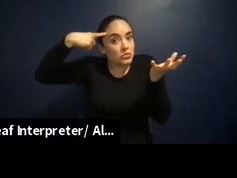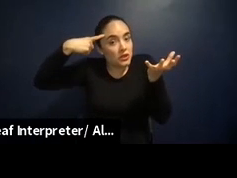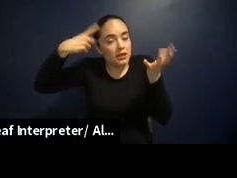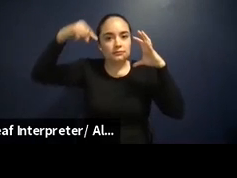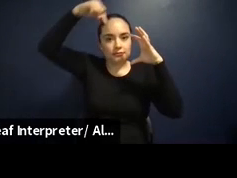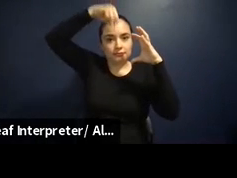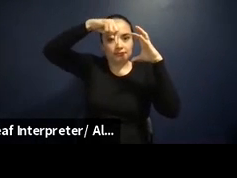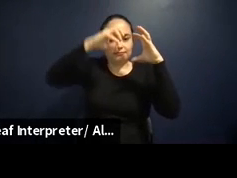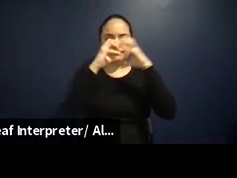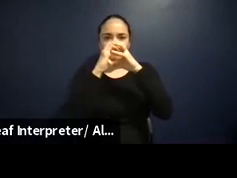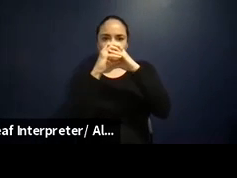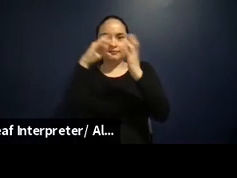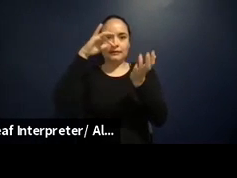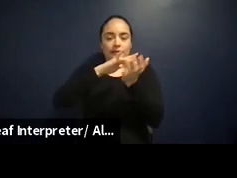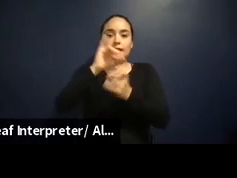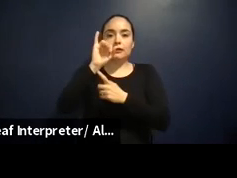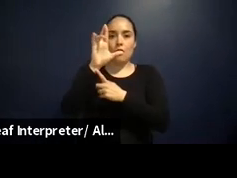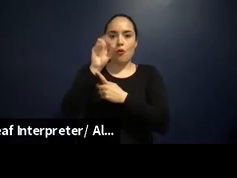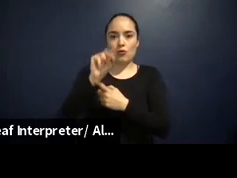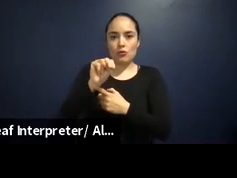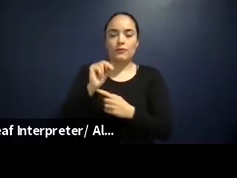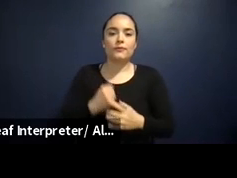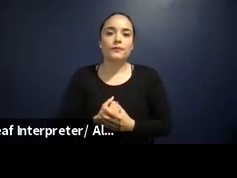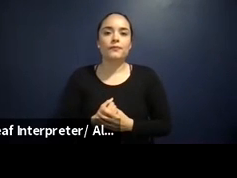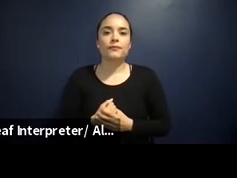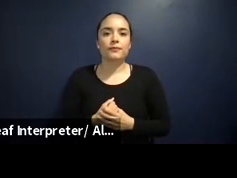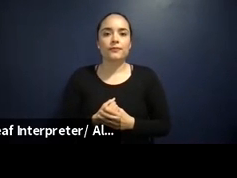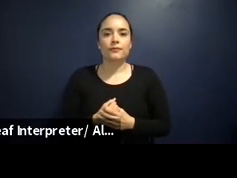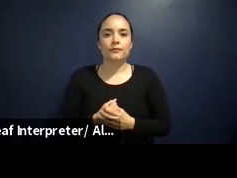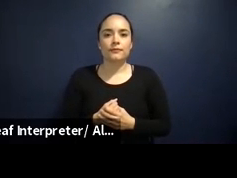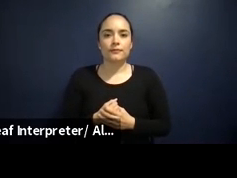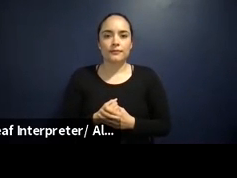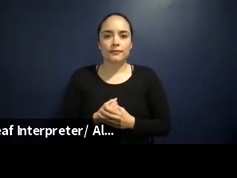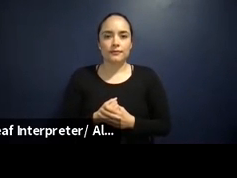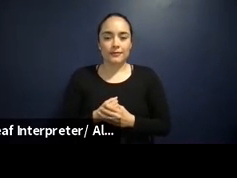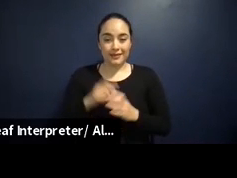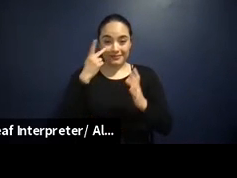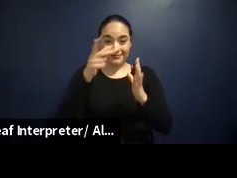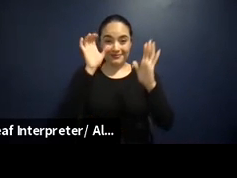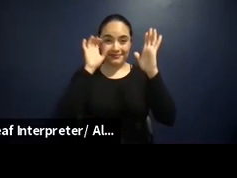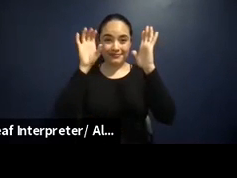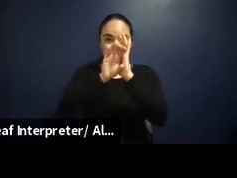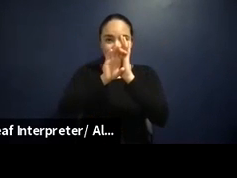core, and you can see there in the picture is a big chunk of iron, and that's an iron meteorite.